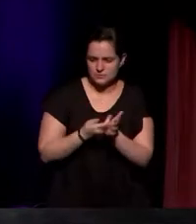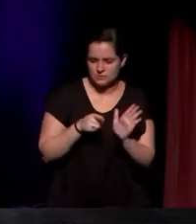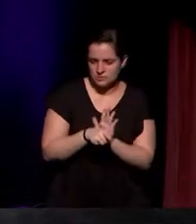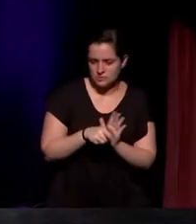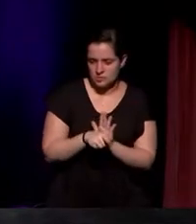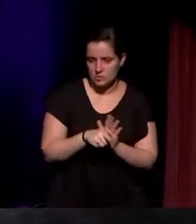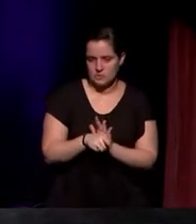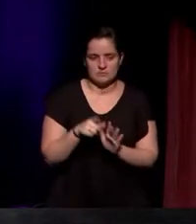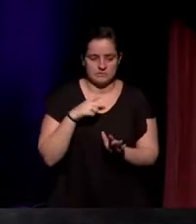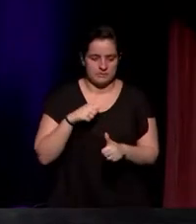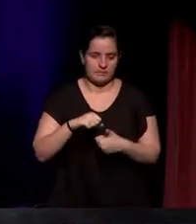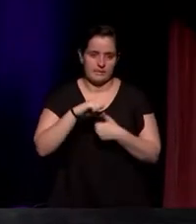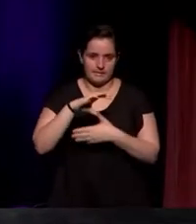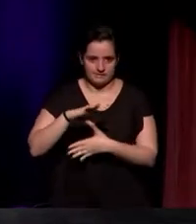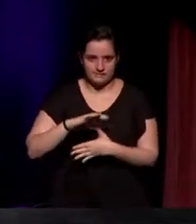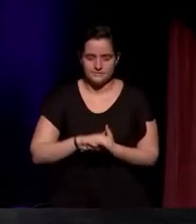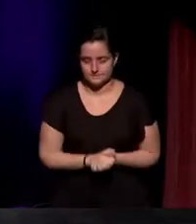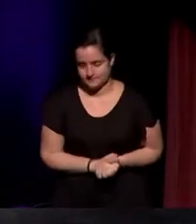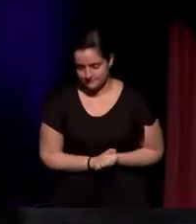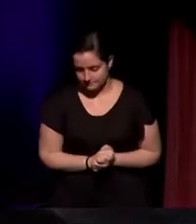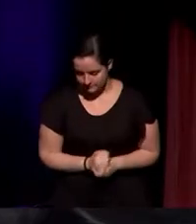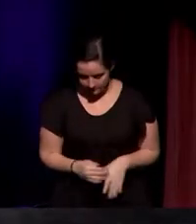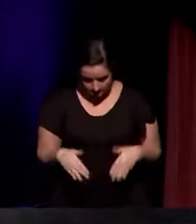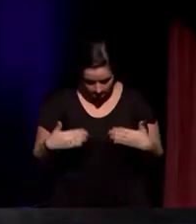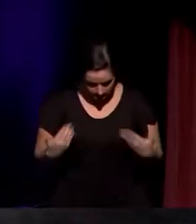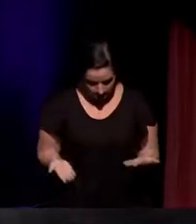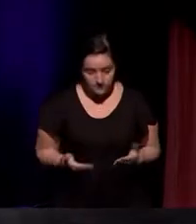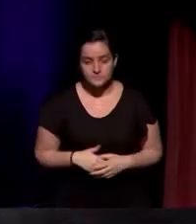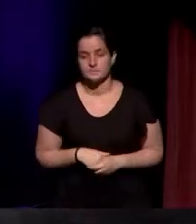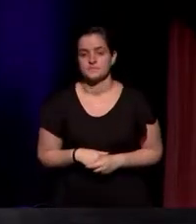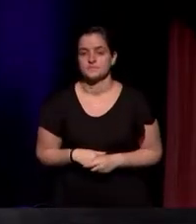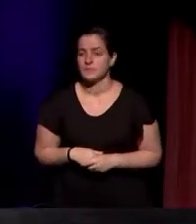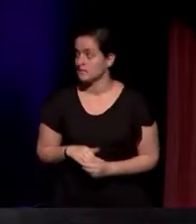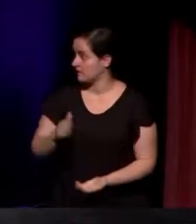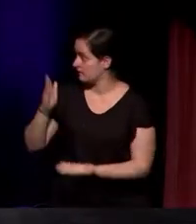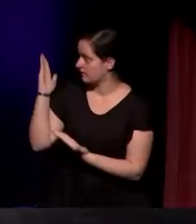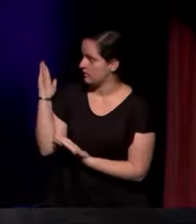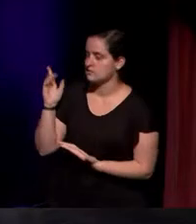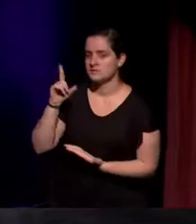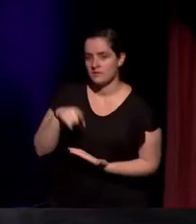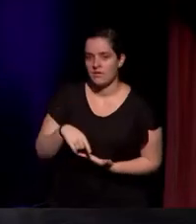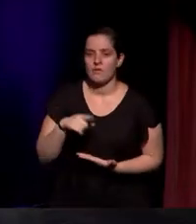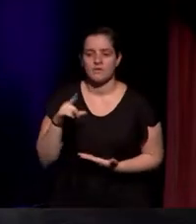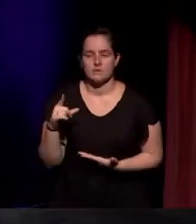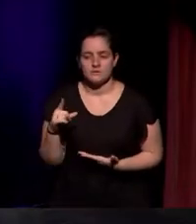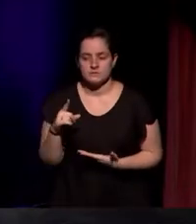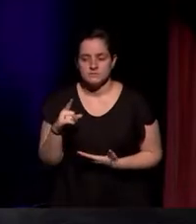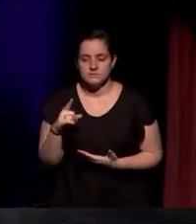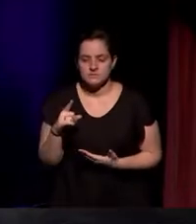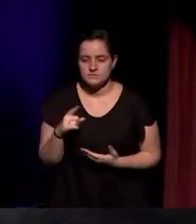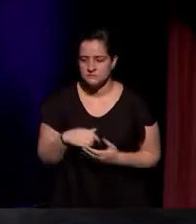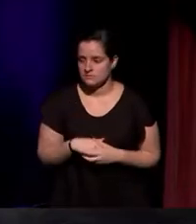So this is what we have, this country along …